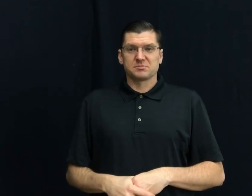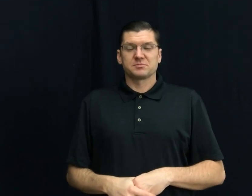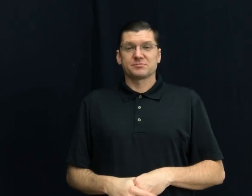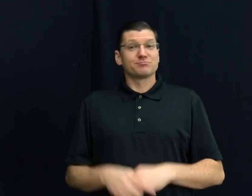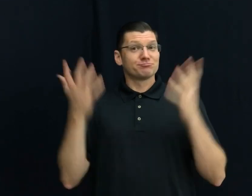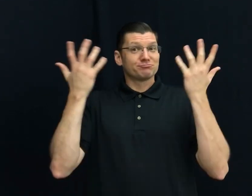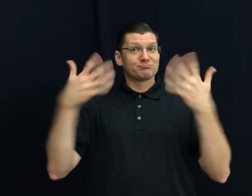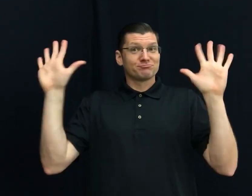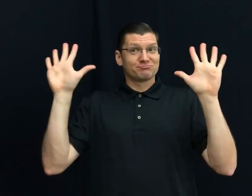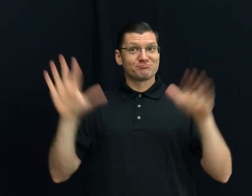FINISHED / THE END!